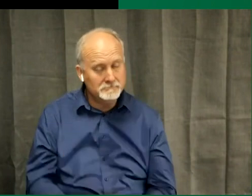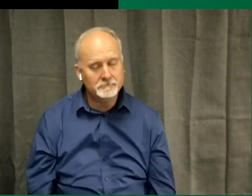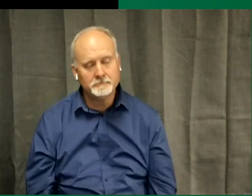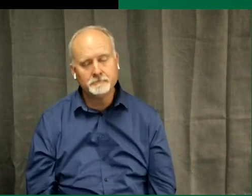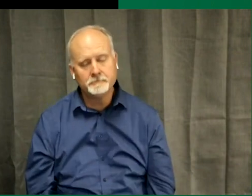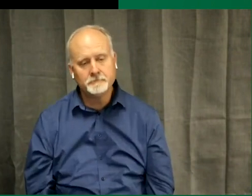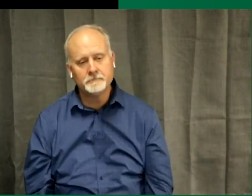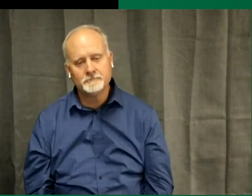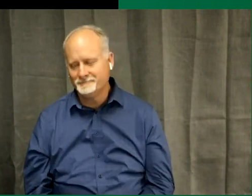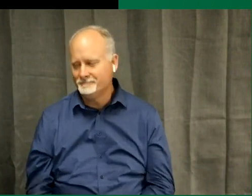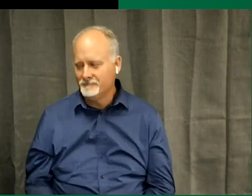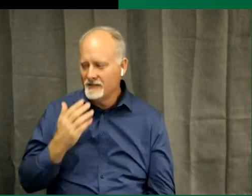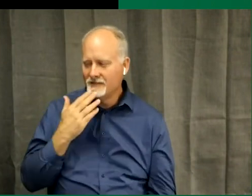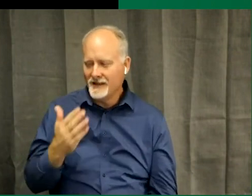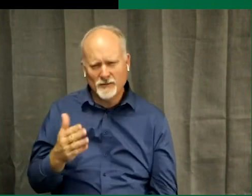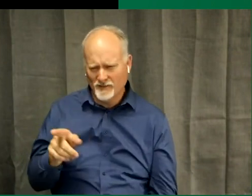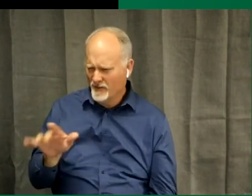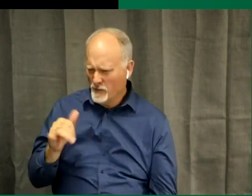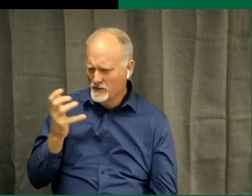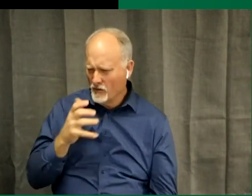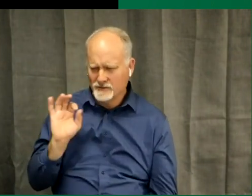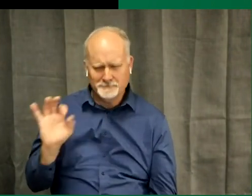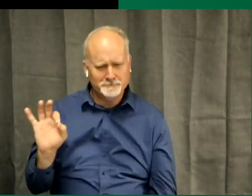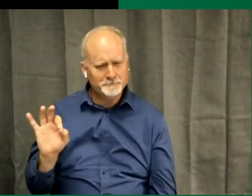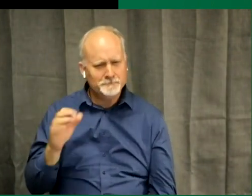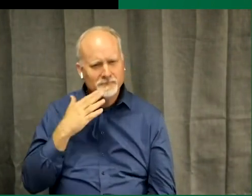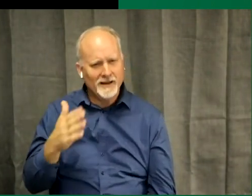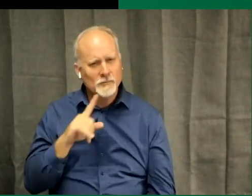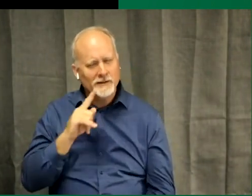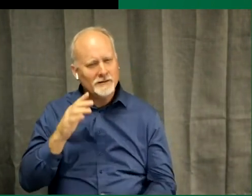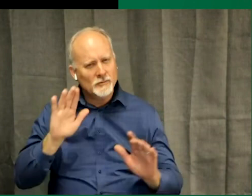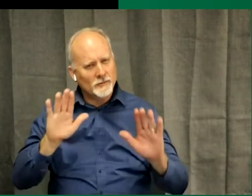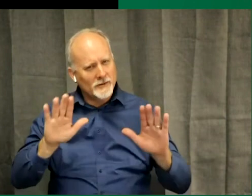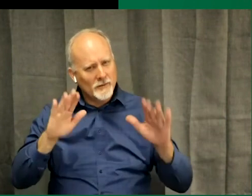thank you so much veronica that was just awesome yeah what great great great ideas for all the